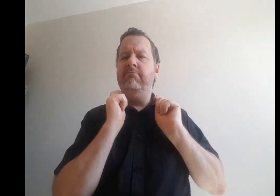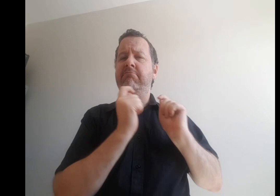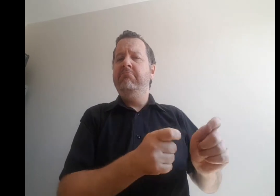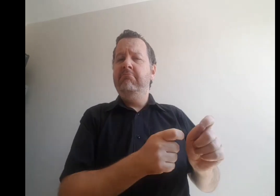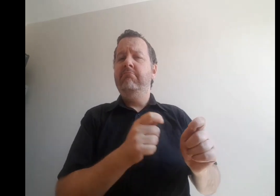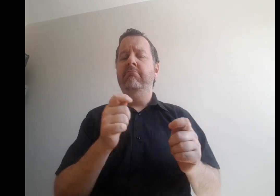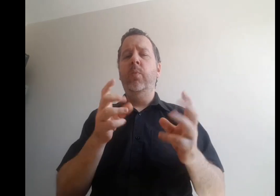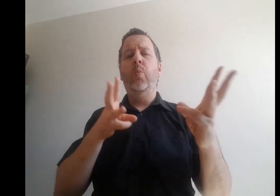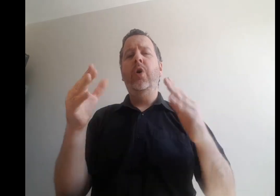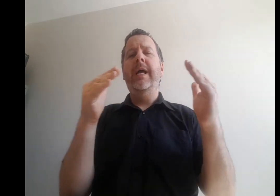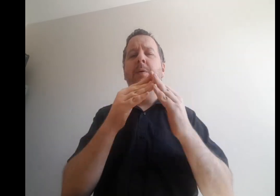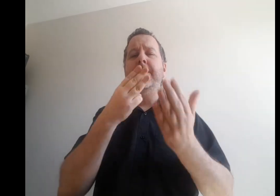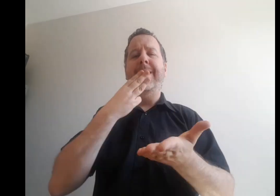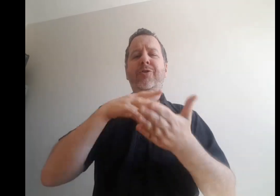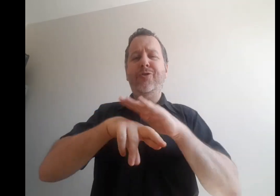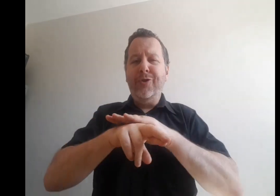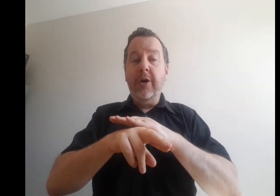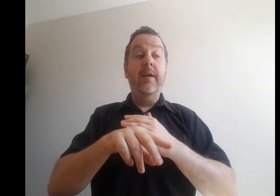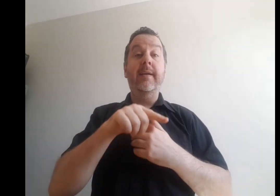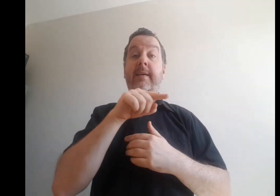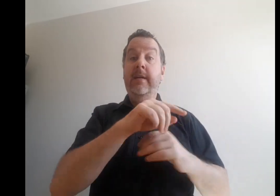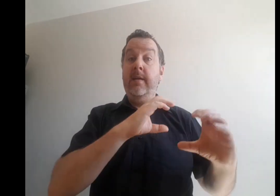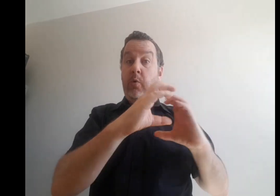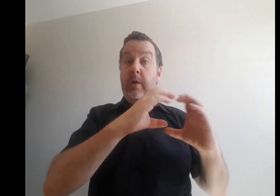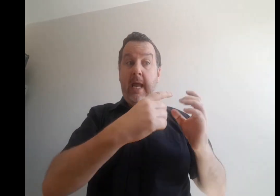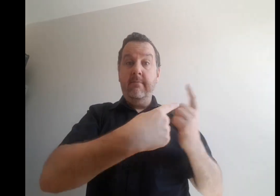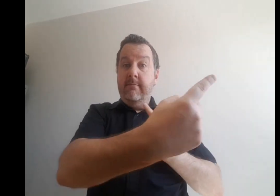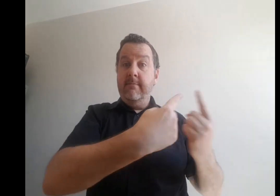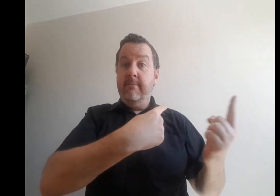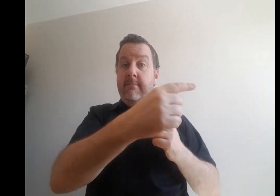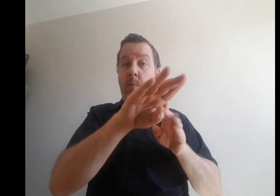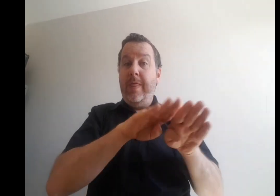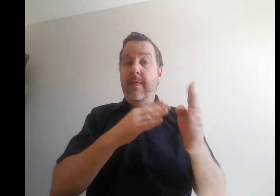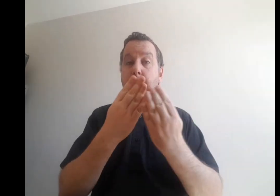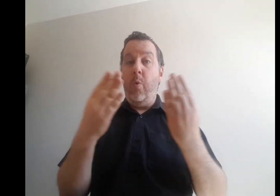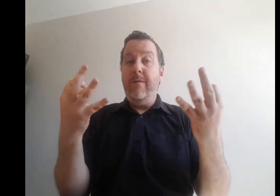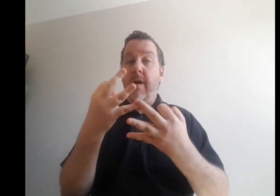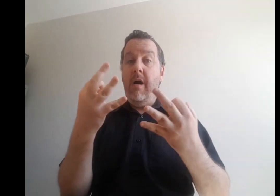and he would have communicated with the Board of Guardians via letter quite often.